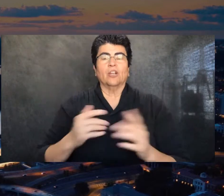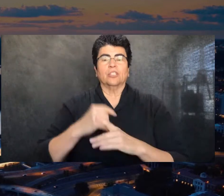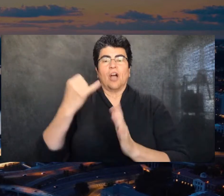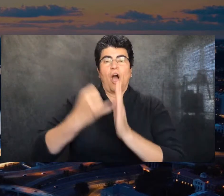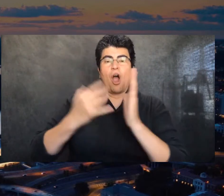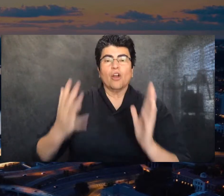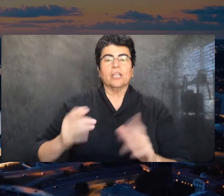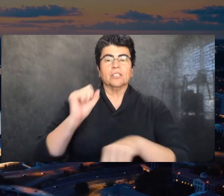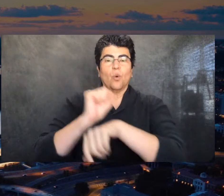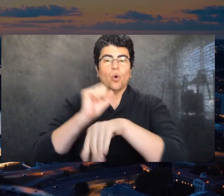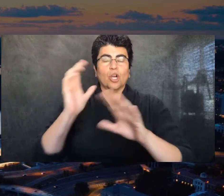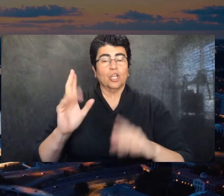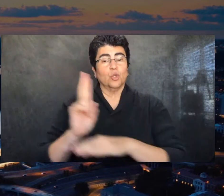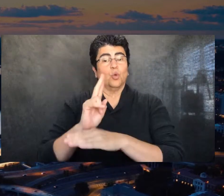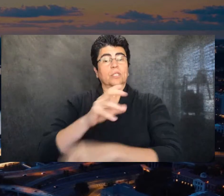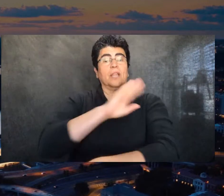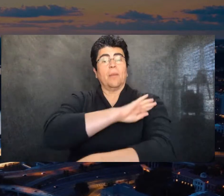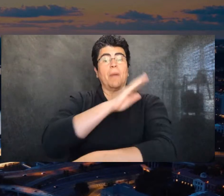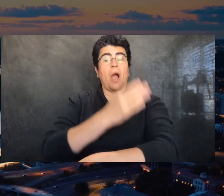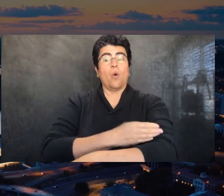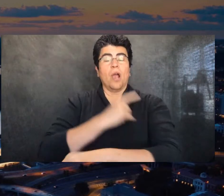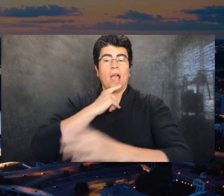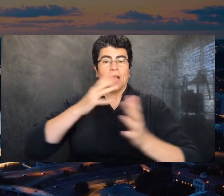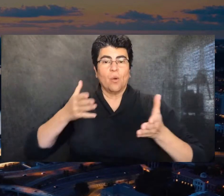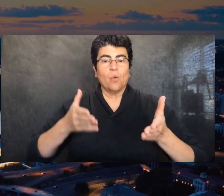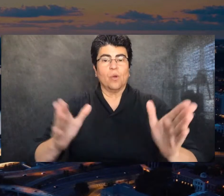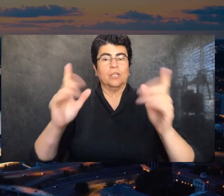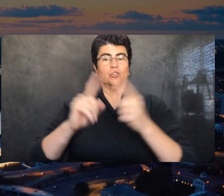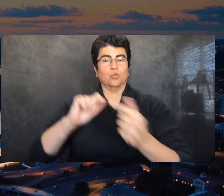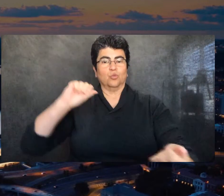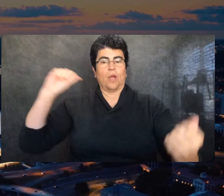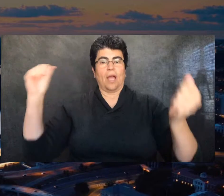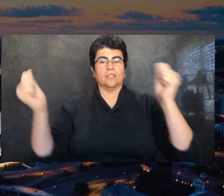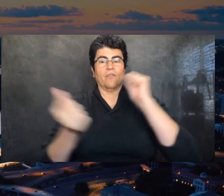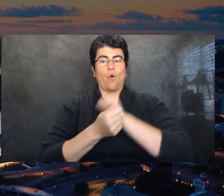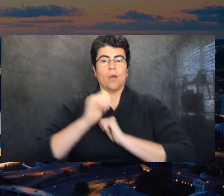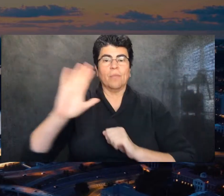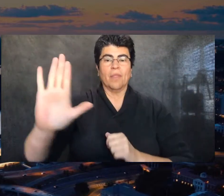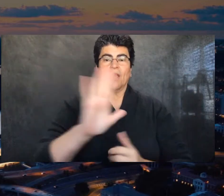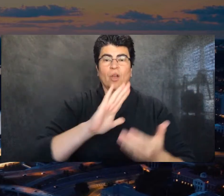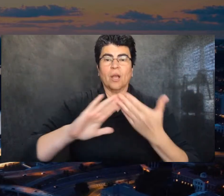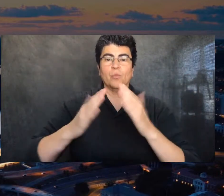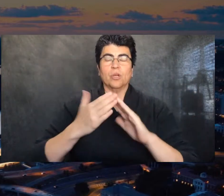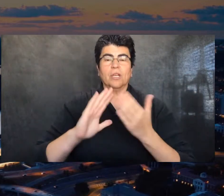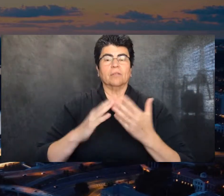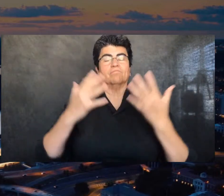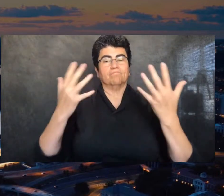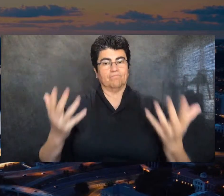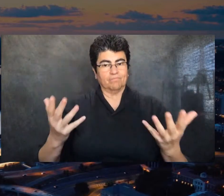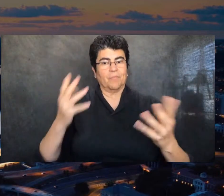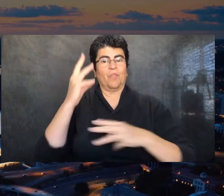using their power and agency to transform their community and thus, the world.